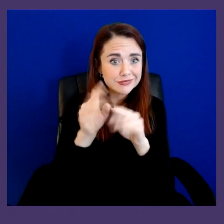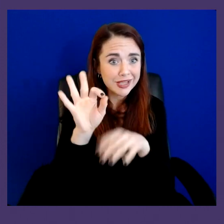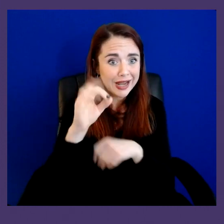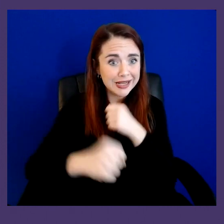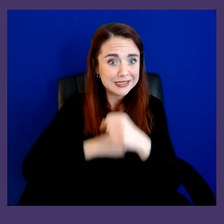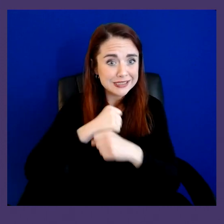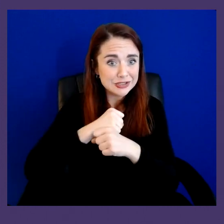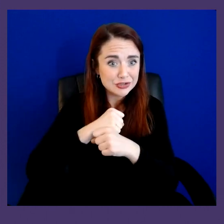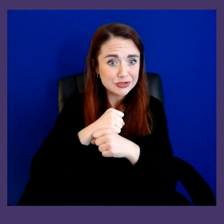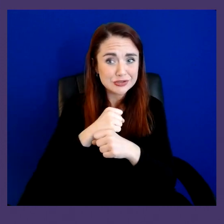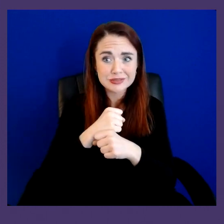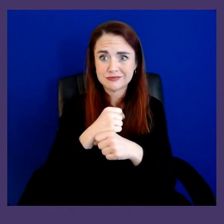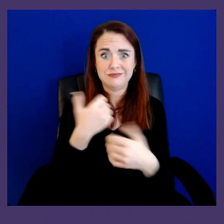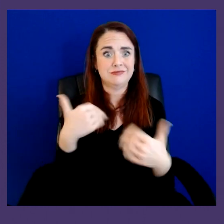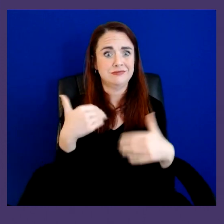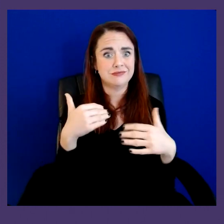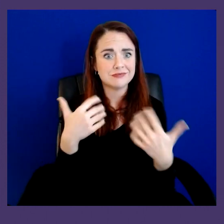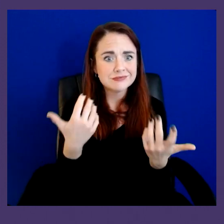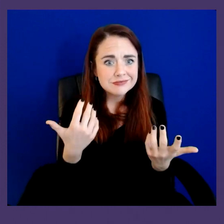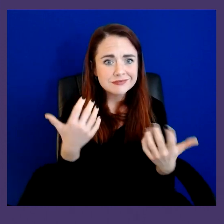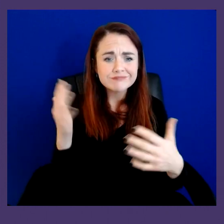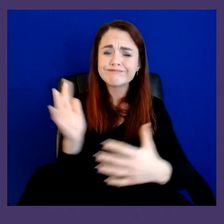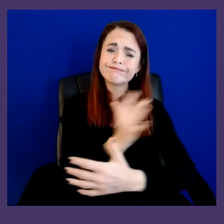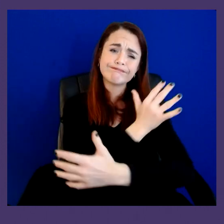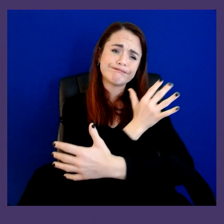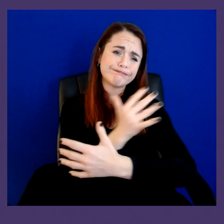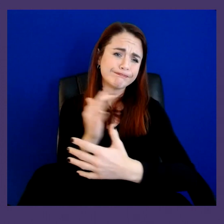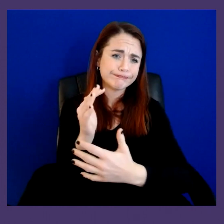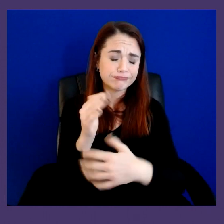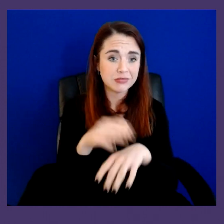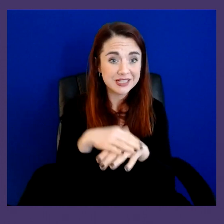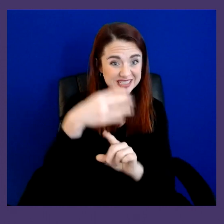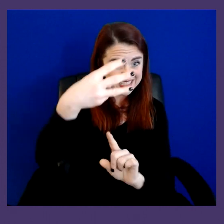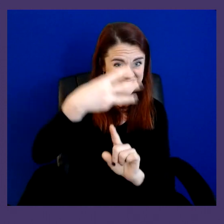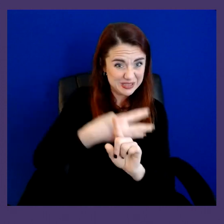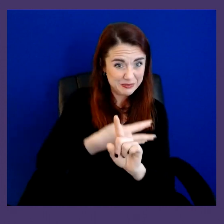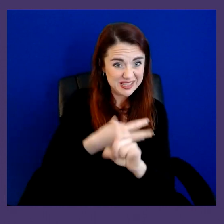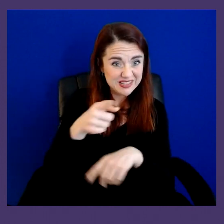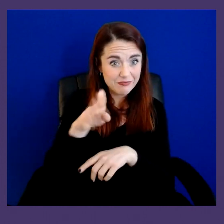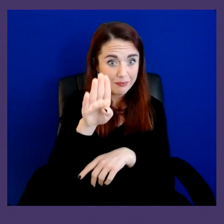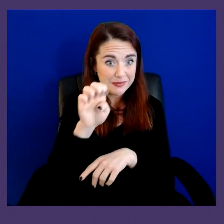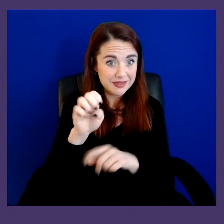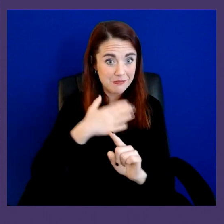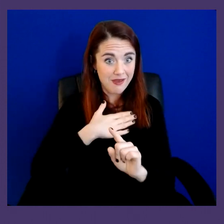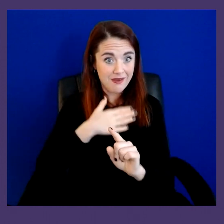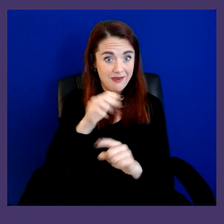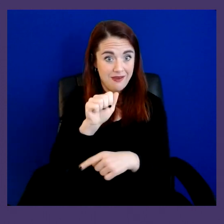and within the first six months of Be My AI launching she did 750 image descriptions.